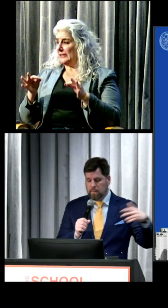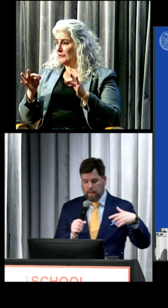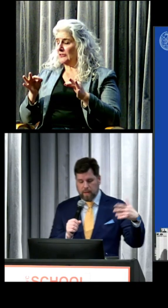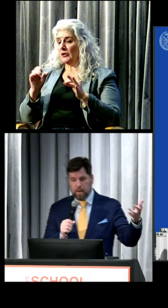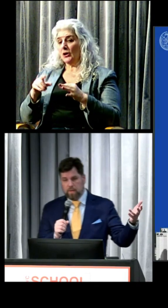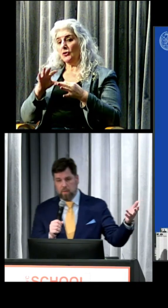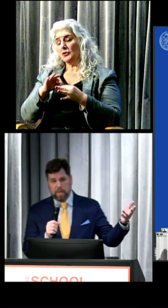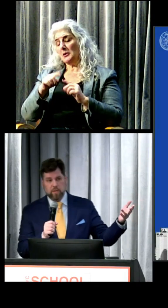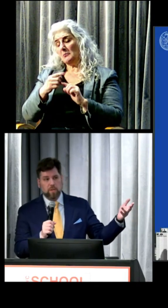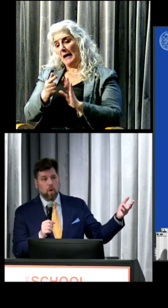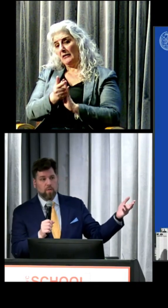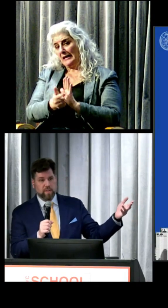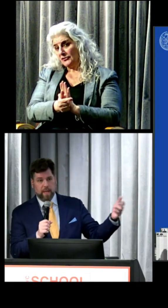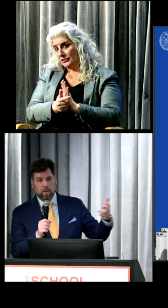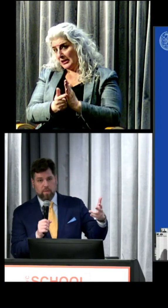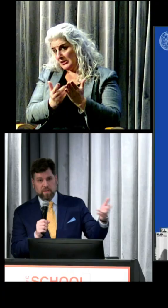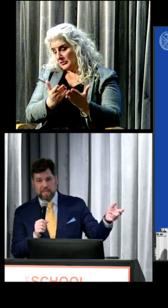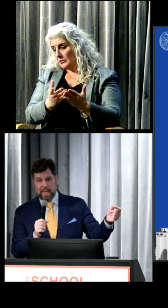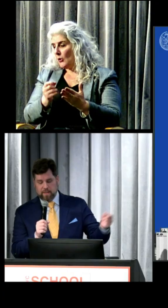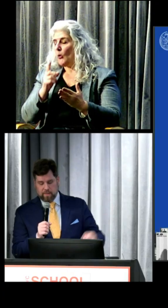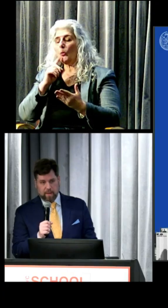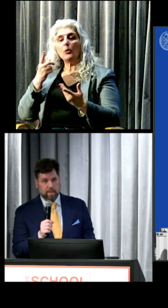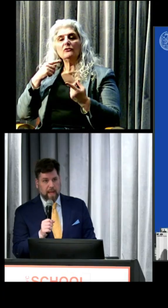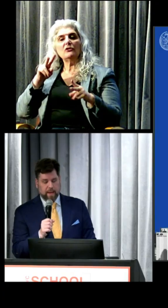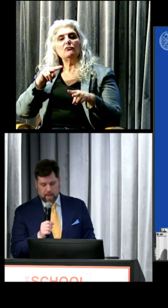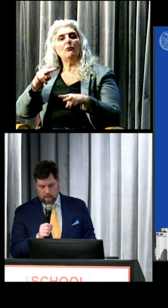designed to represent different kinds of neighborhoods in New York City.